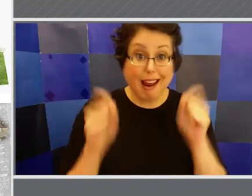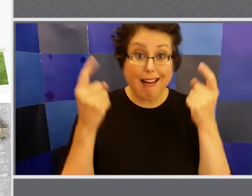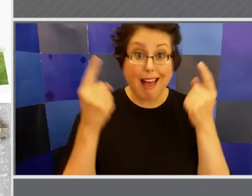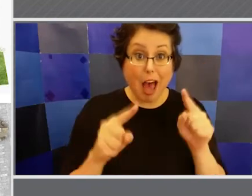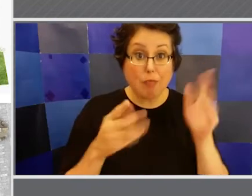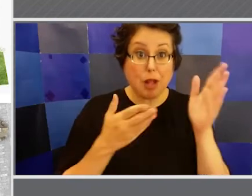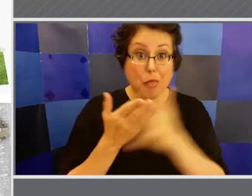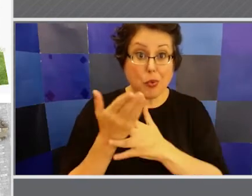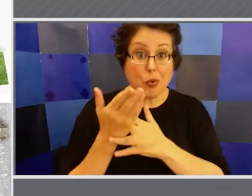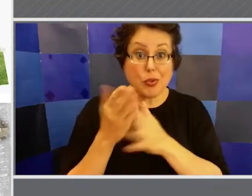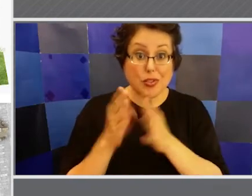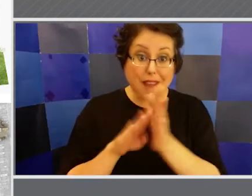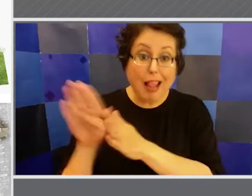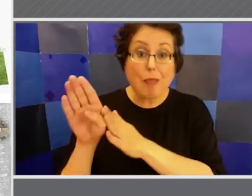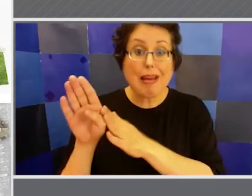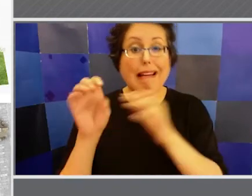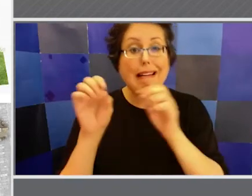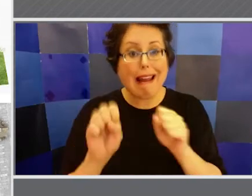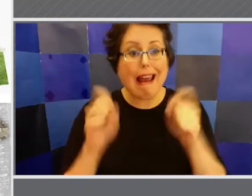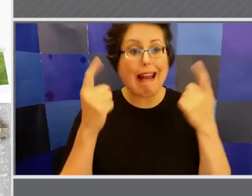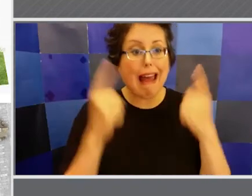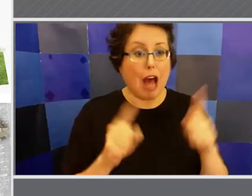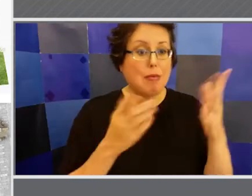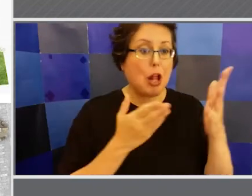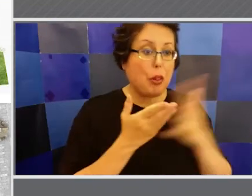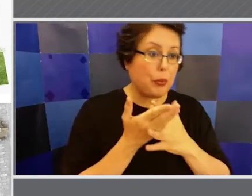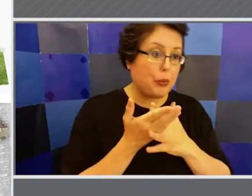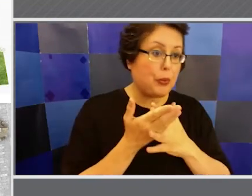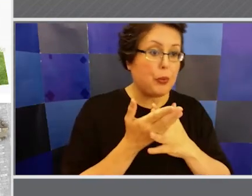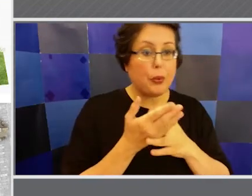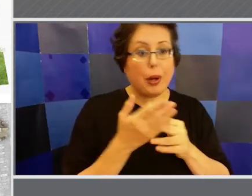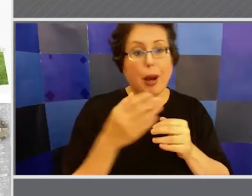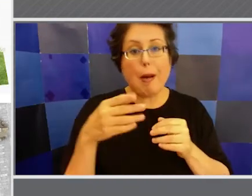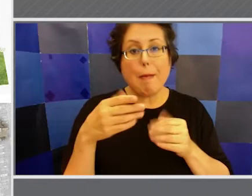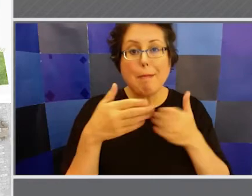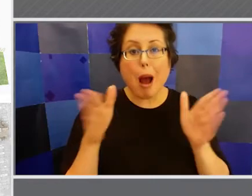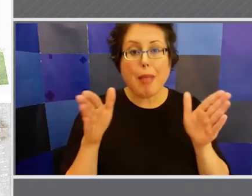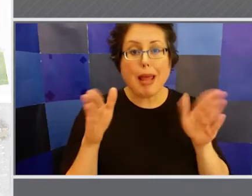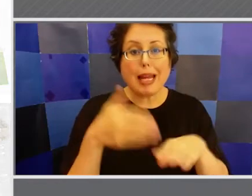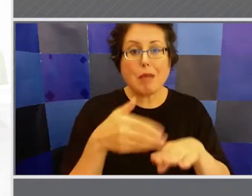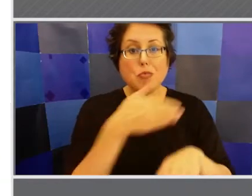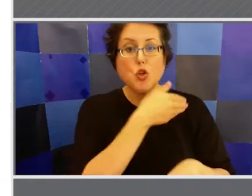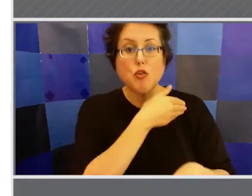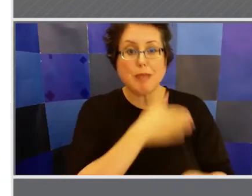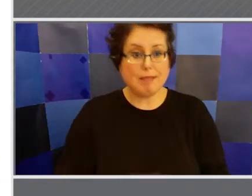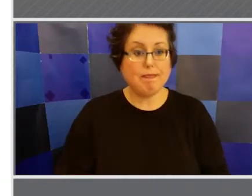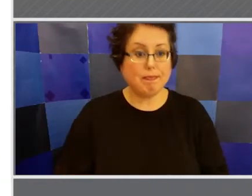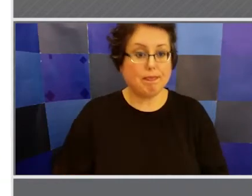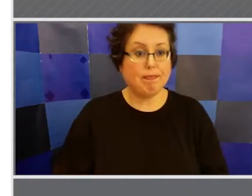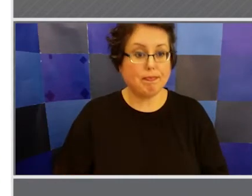It can also take place on a public improvement side.